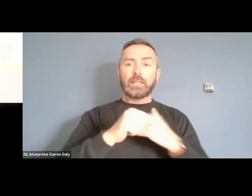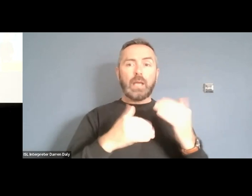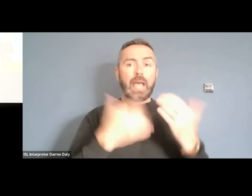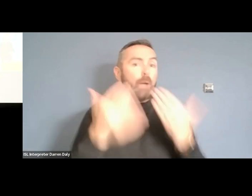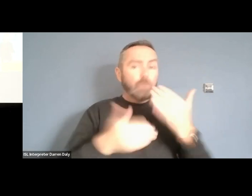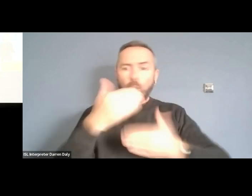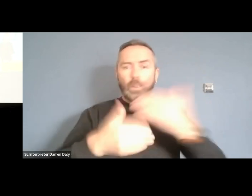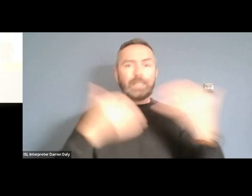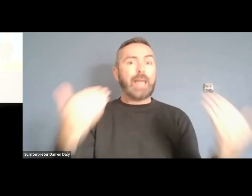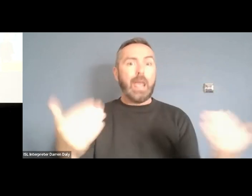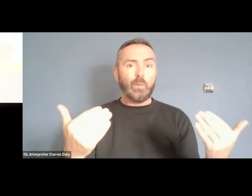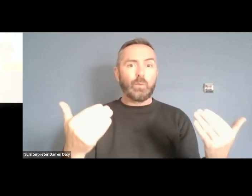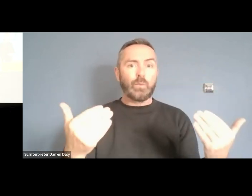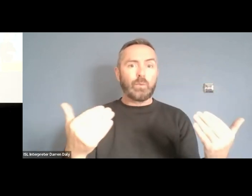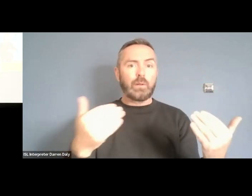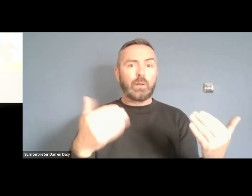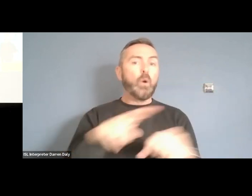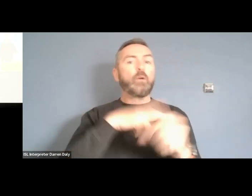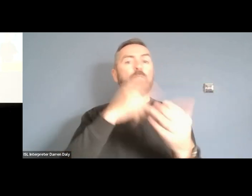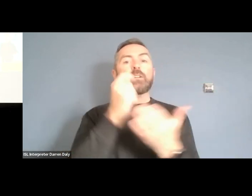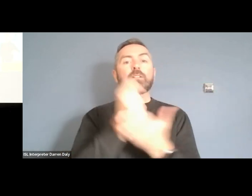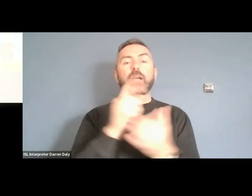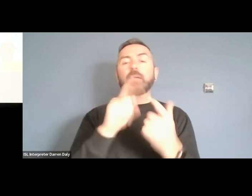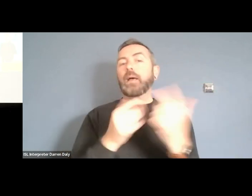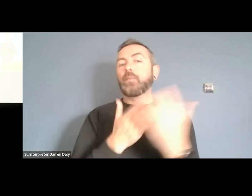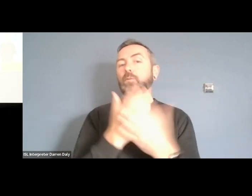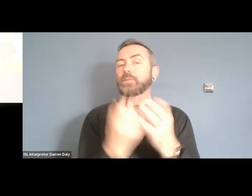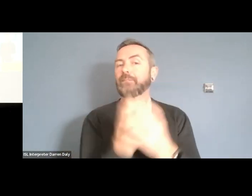And over time, and through the development process for this new